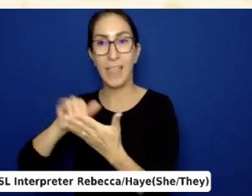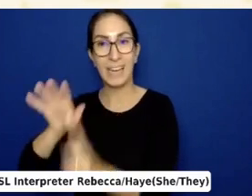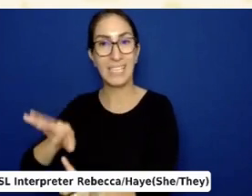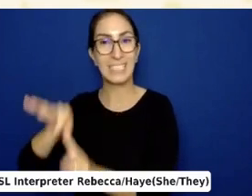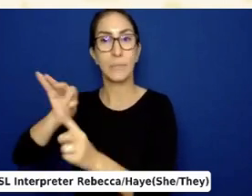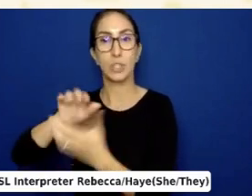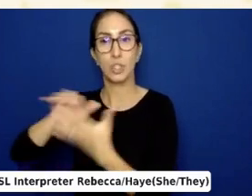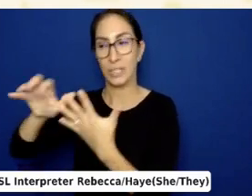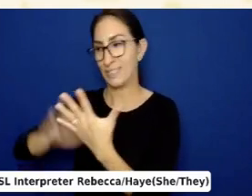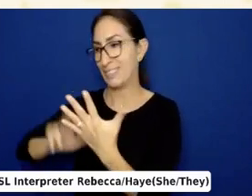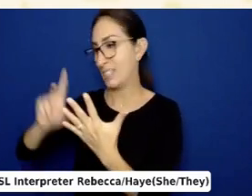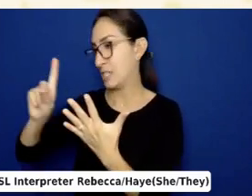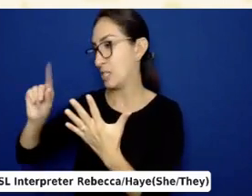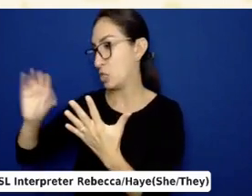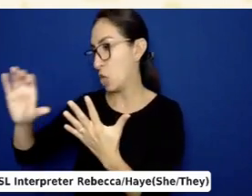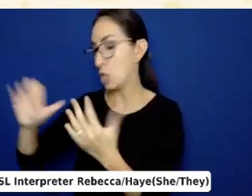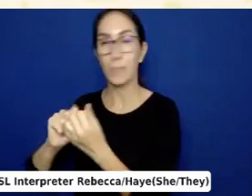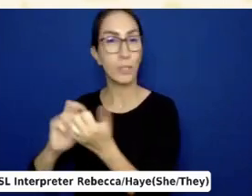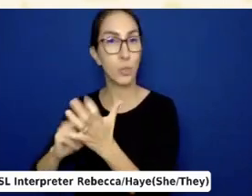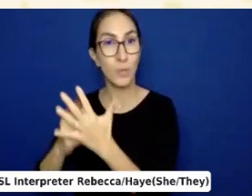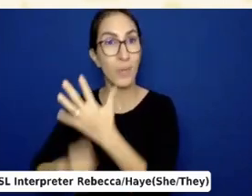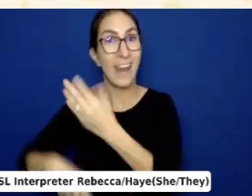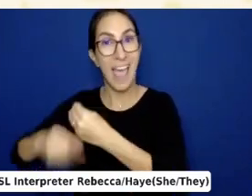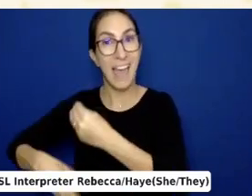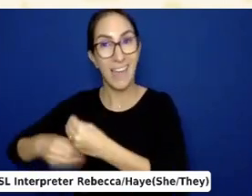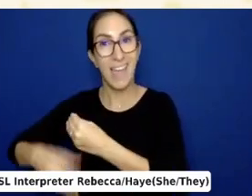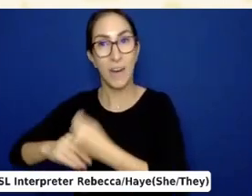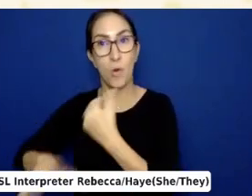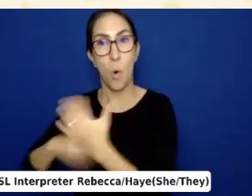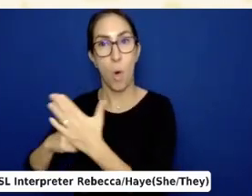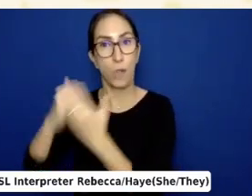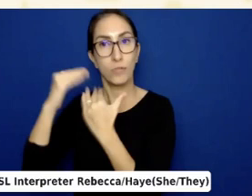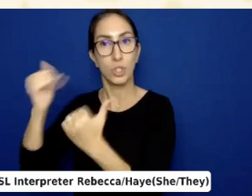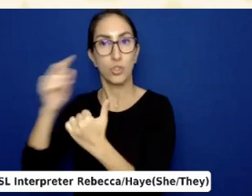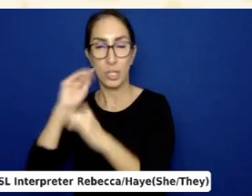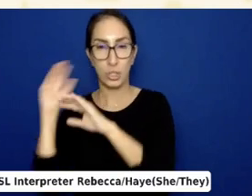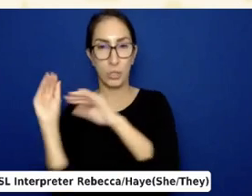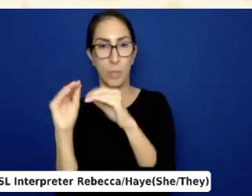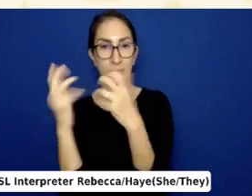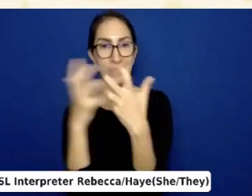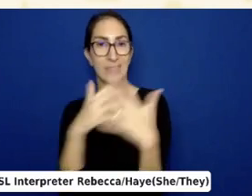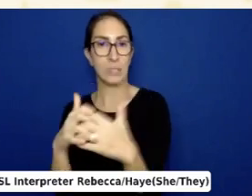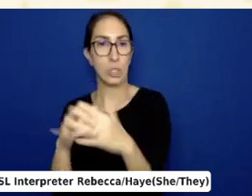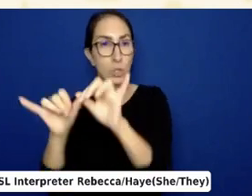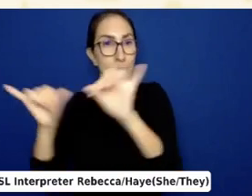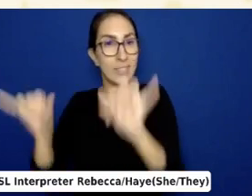so you can add all the restrictions that you have with the system. Because it's necessary for you to understand